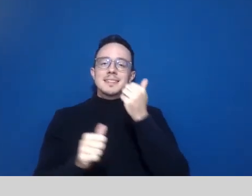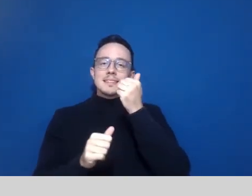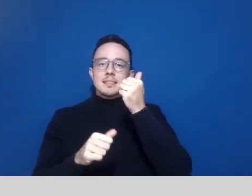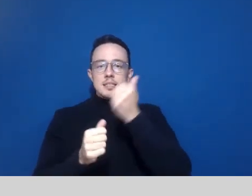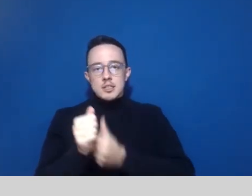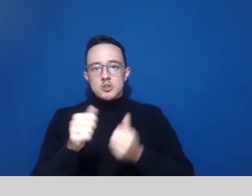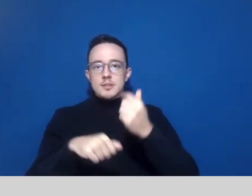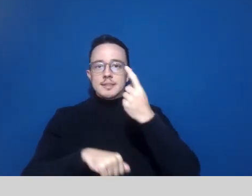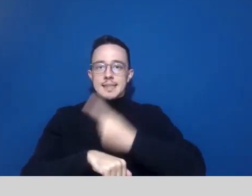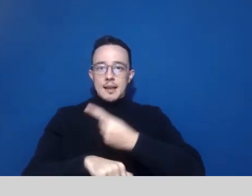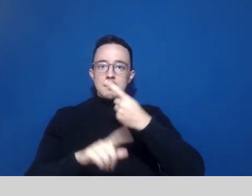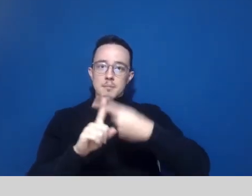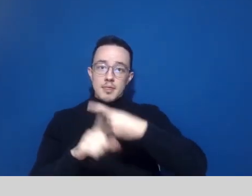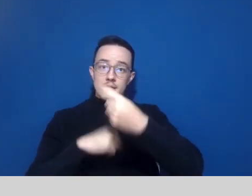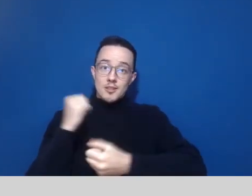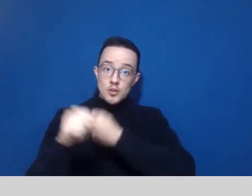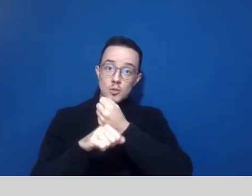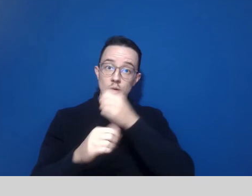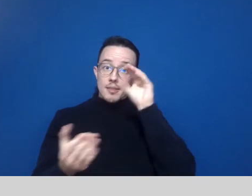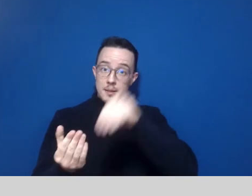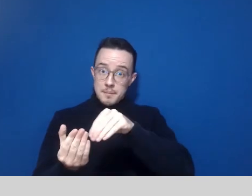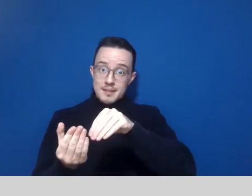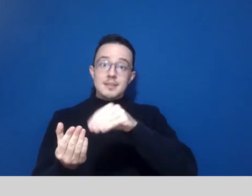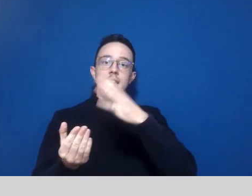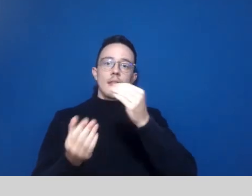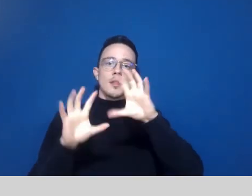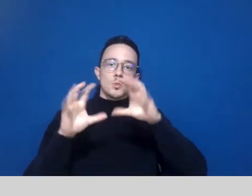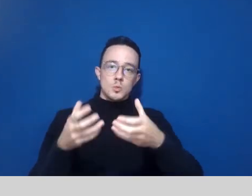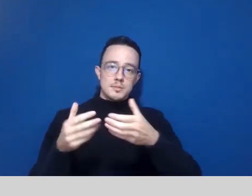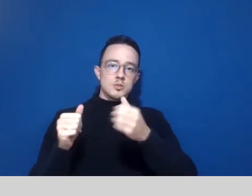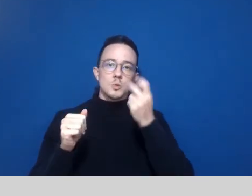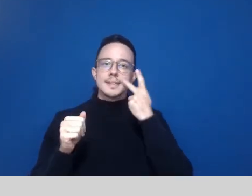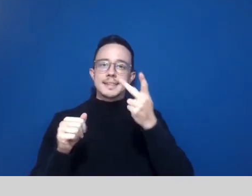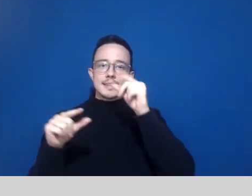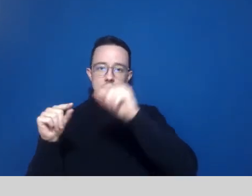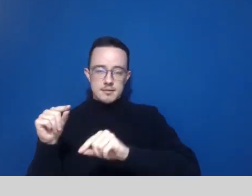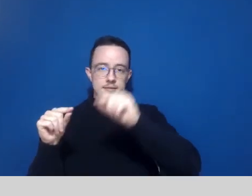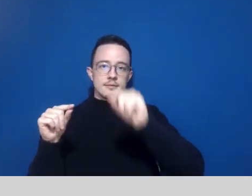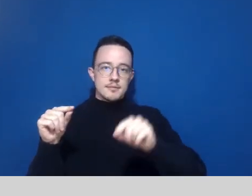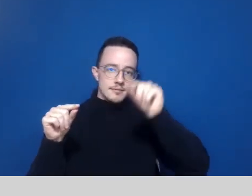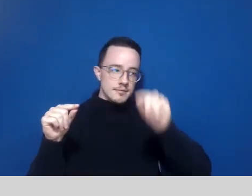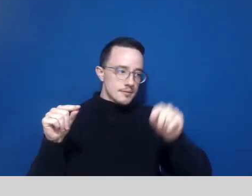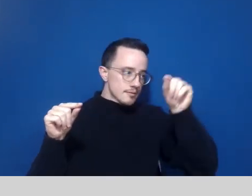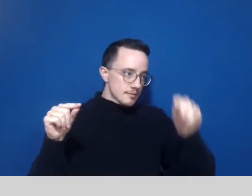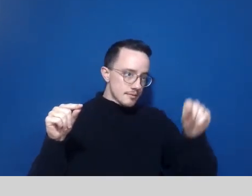of each commit, groups by them, and sticks on a count. So these are my commits over time as a chart.